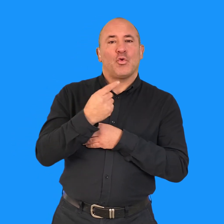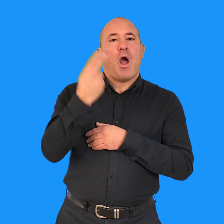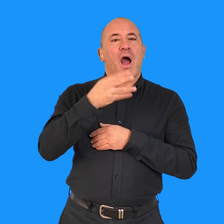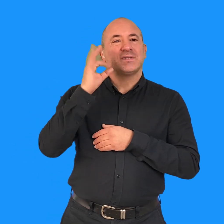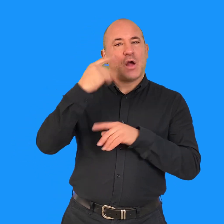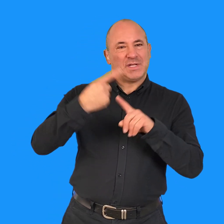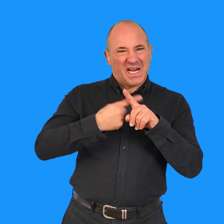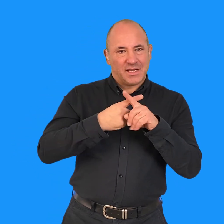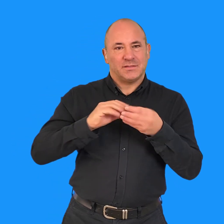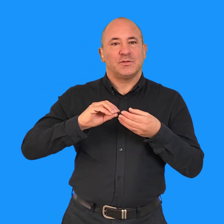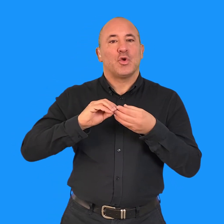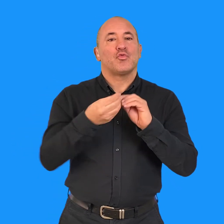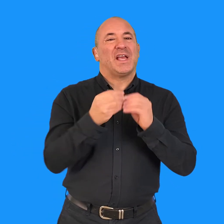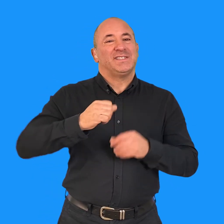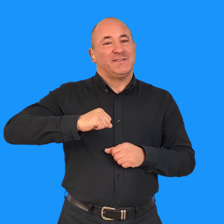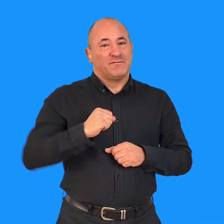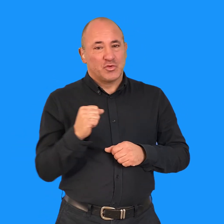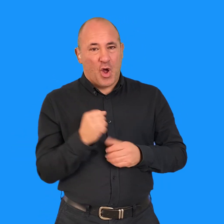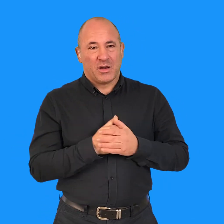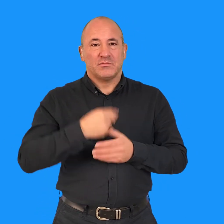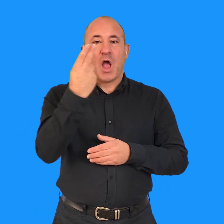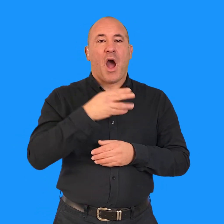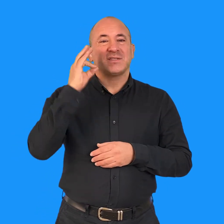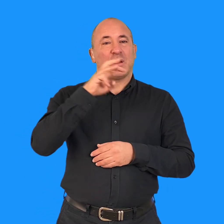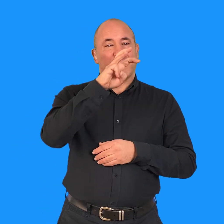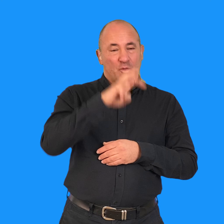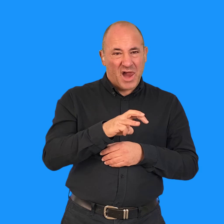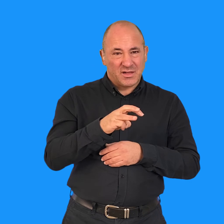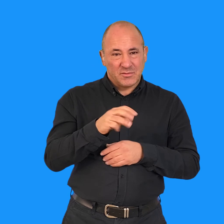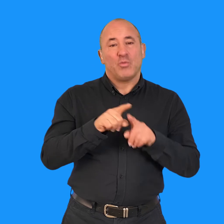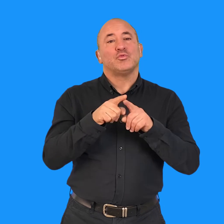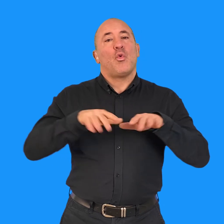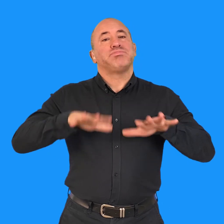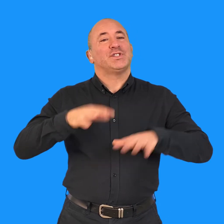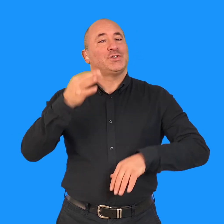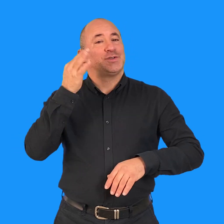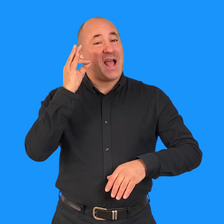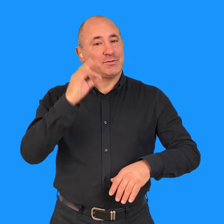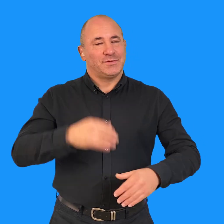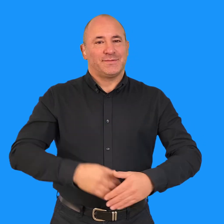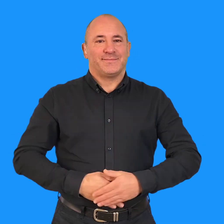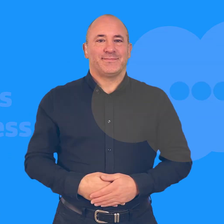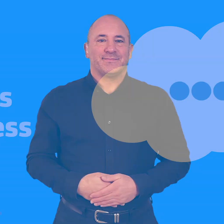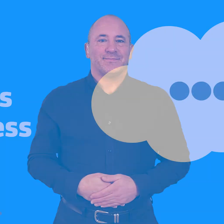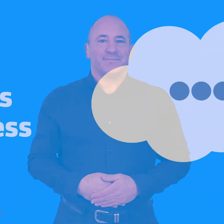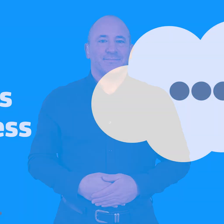and is funded by Arts Council England, Creative Scotland, Arts Council of Wales, and British Council.